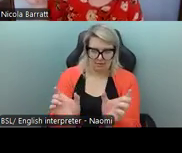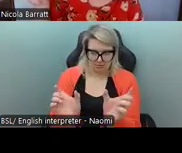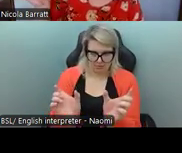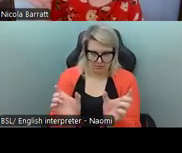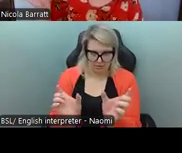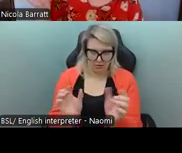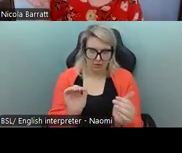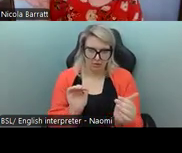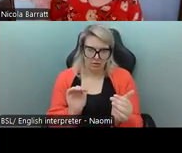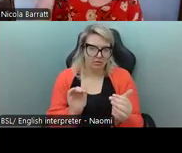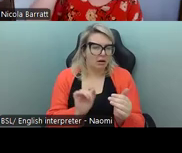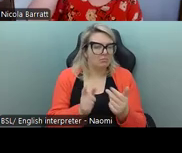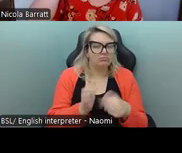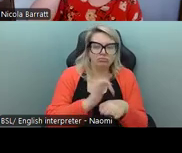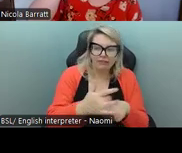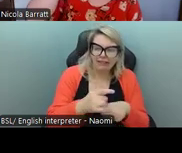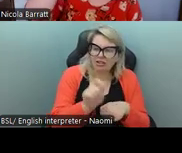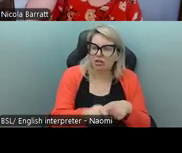from other professionals working in a similar area